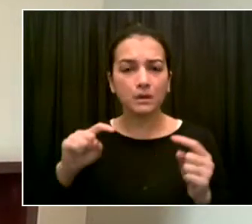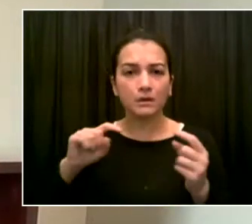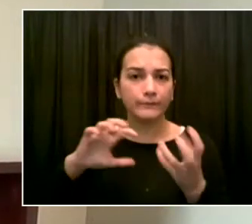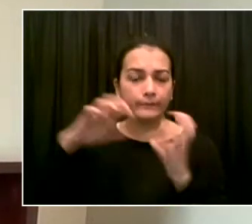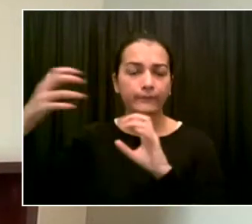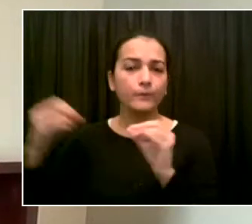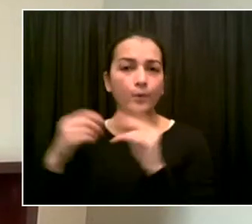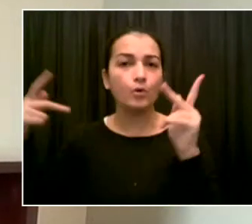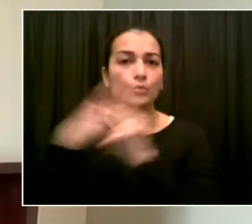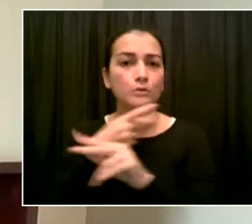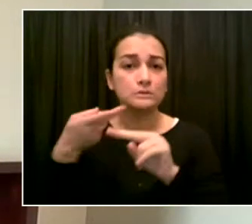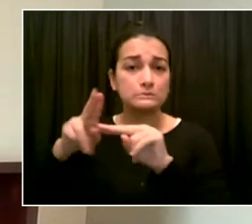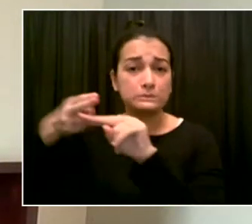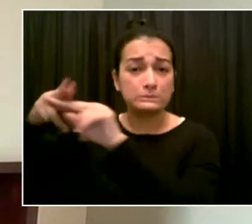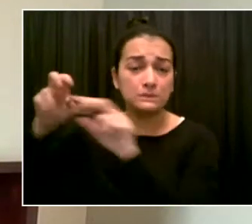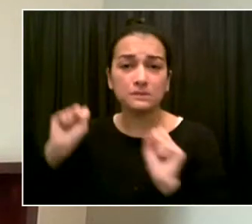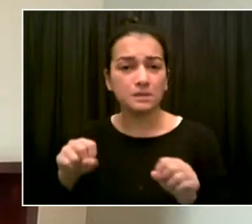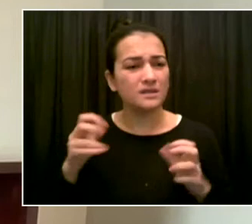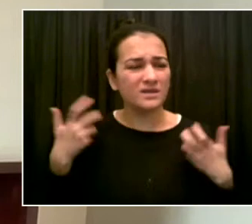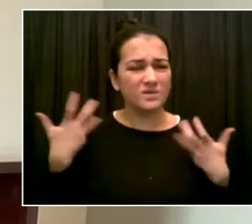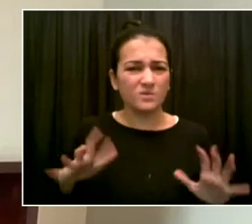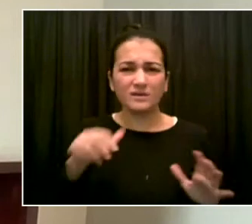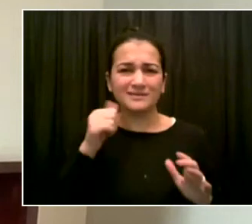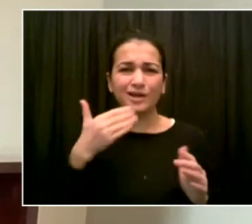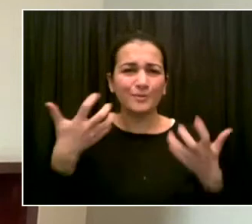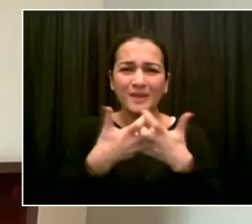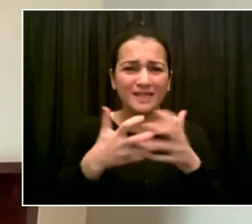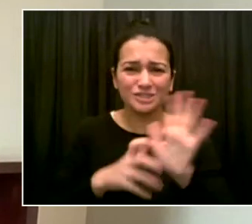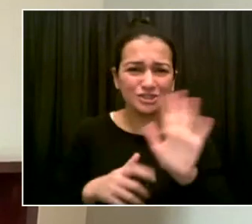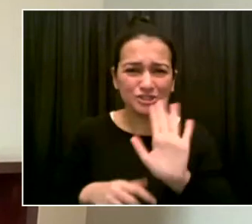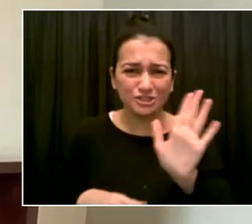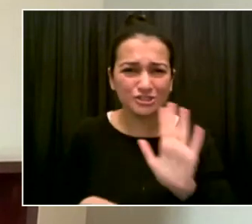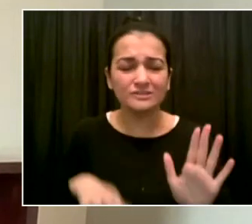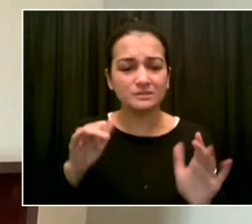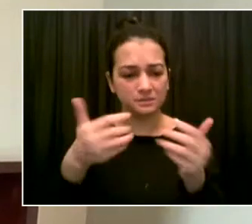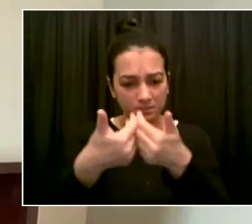WE NEED TO BRING THE RIGHT RESOURCES TO THE RIGHT SITUATION AND 988 IS SHUC